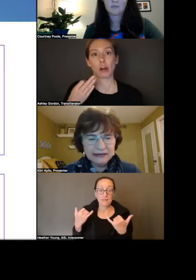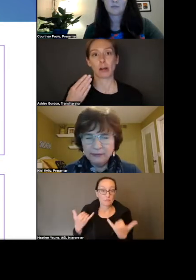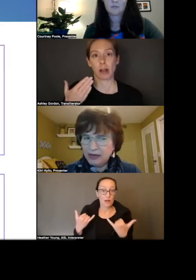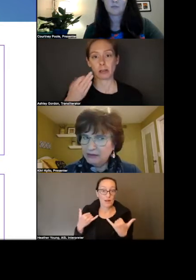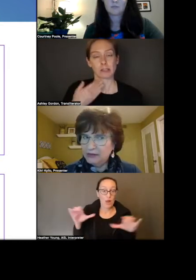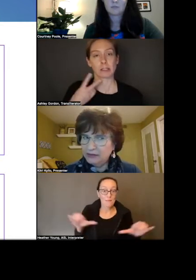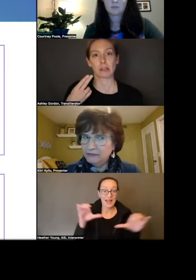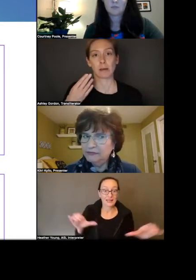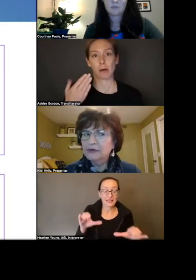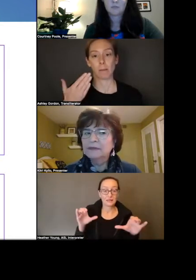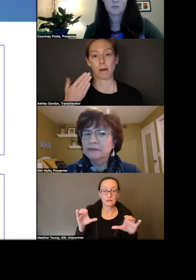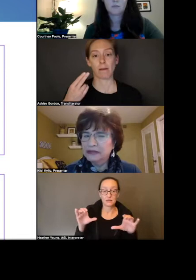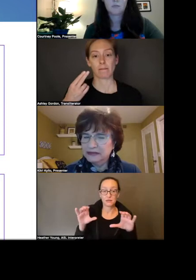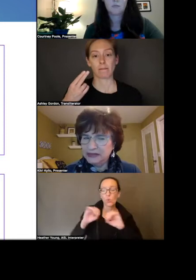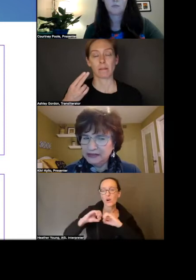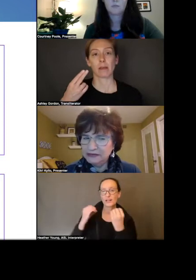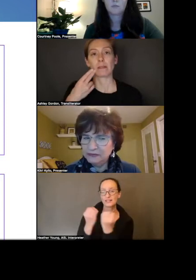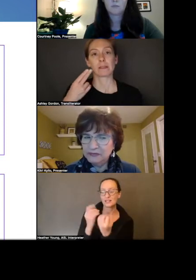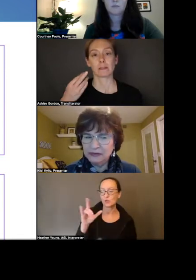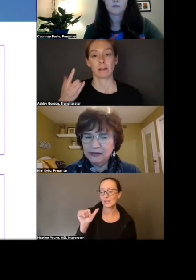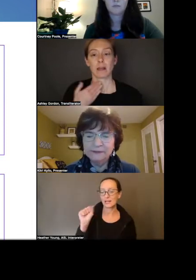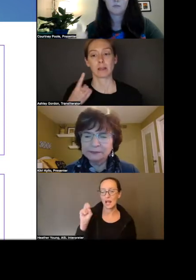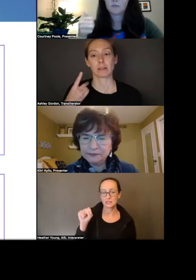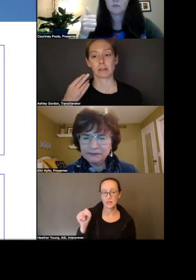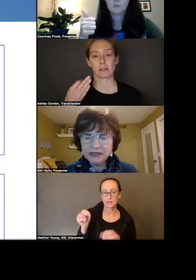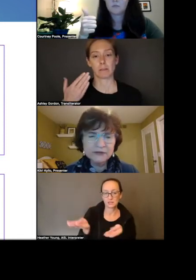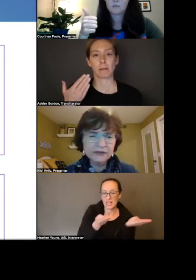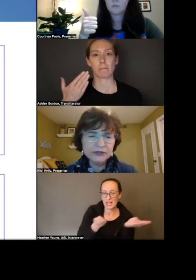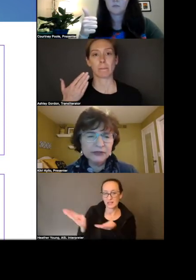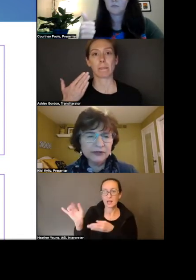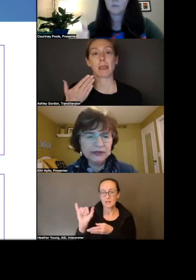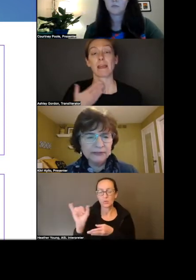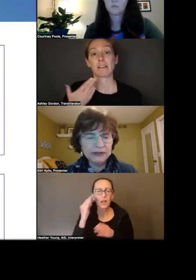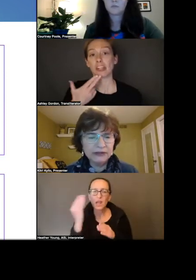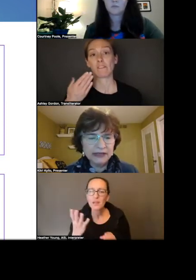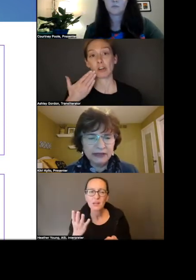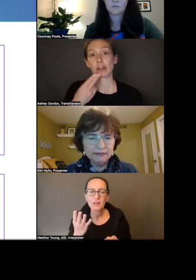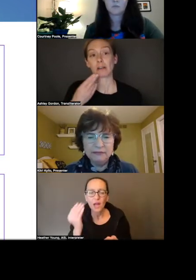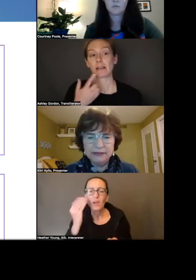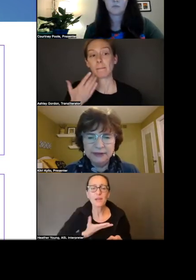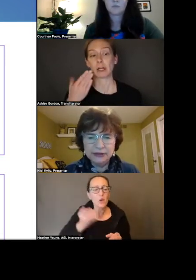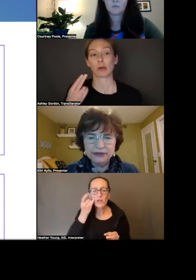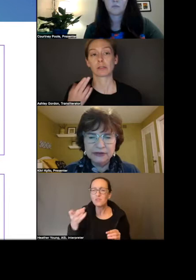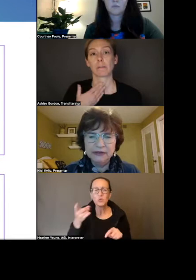the bottom of these slides. If Jennifer can let me know, because my pictures are,